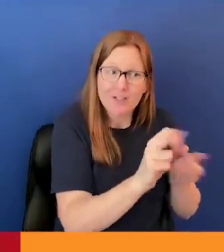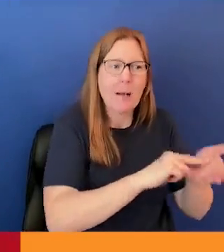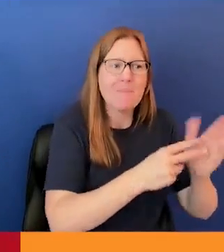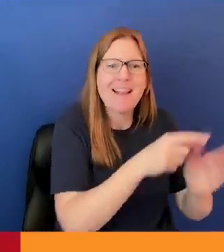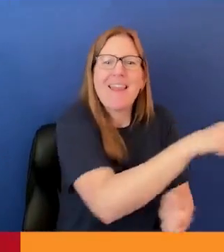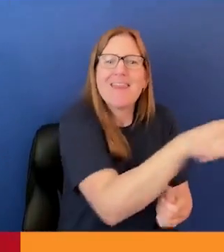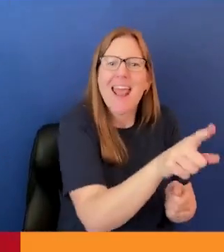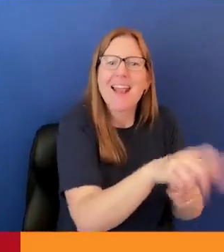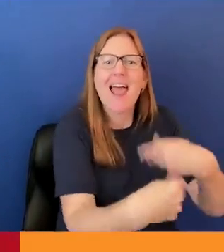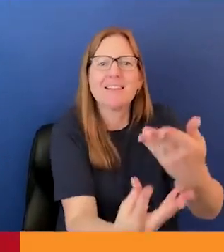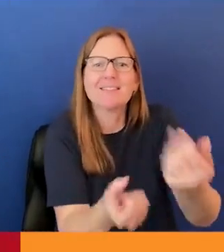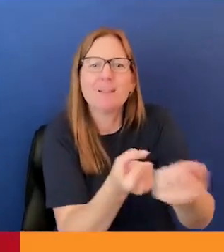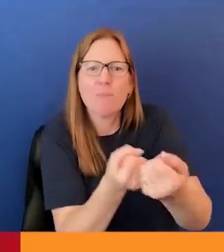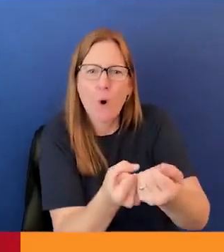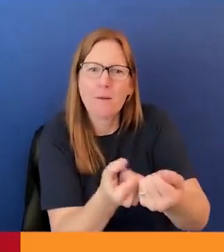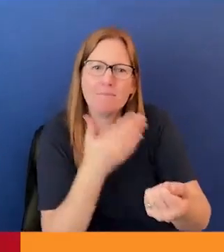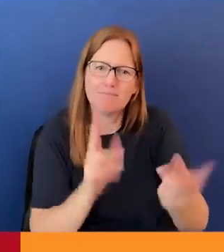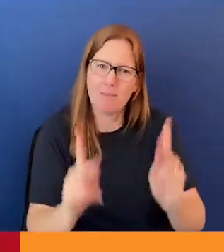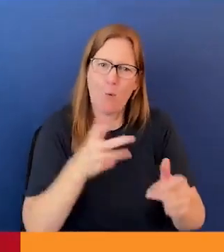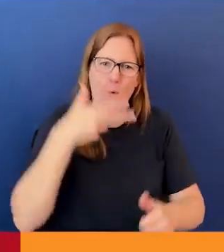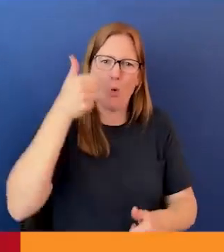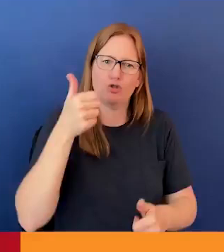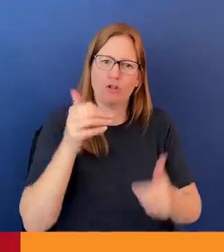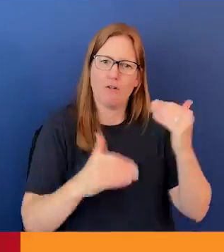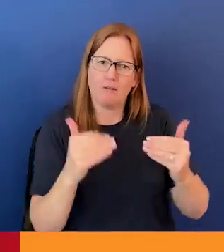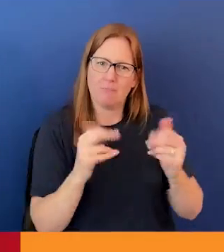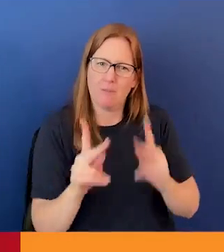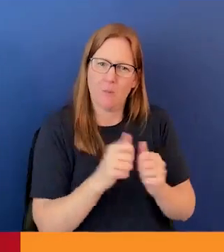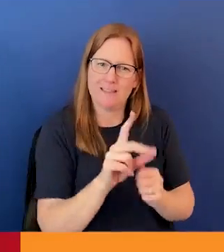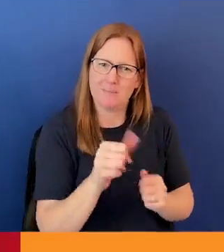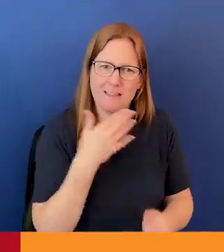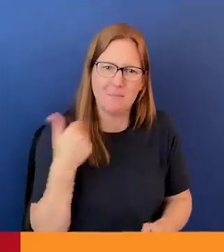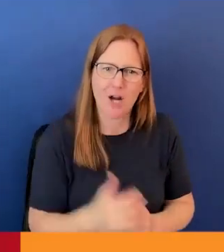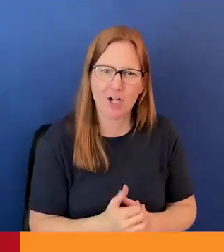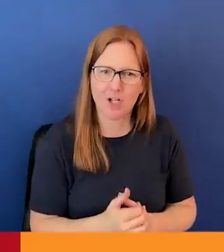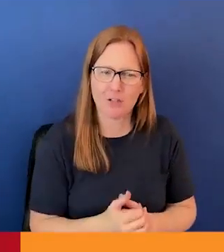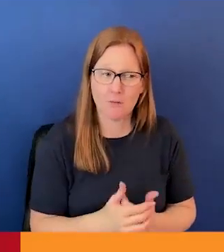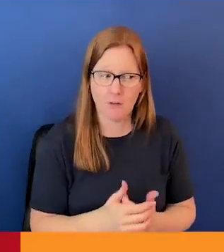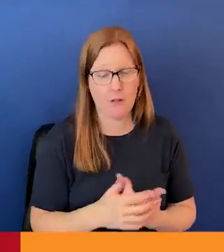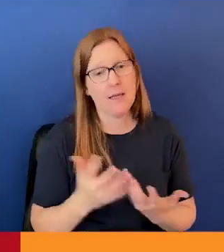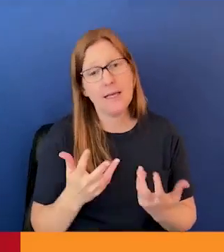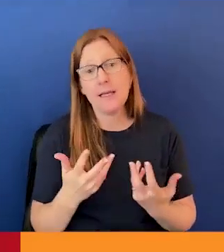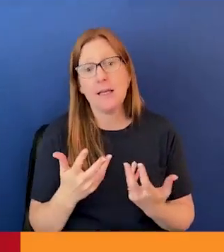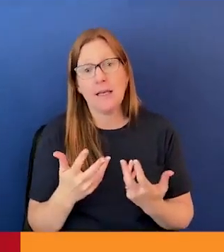Just also, a quick note that all federal agencies are allowed to run these prize competitions or challenges under the American COMPETES Act,